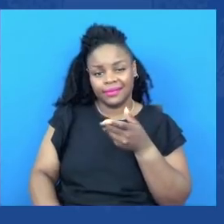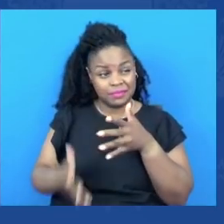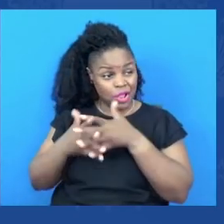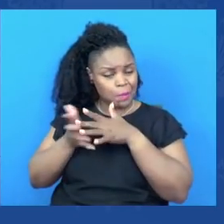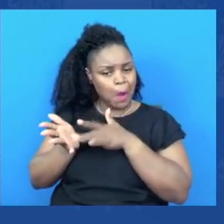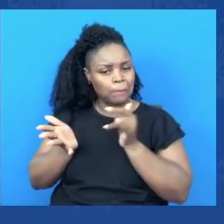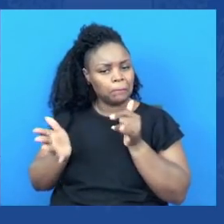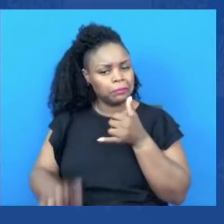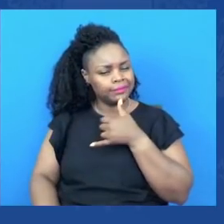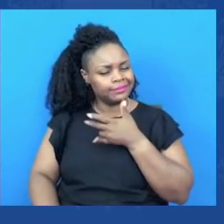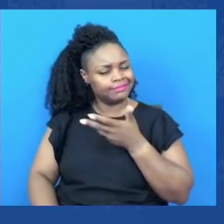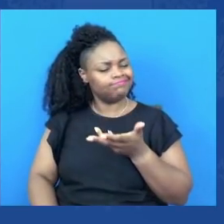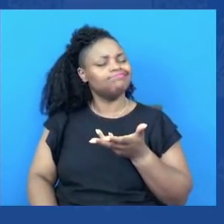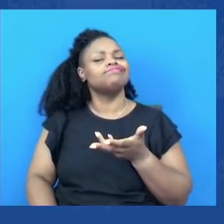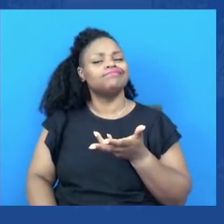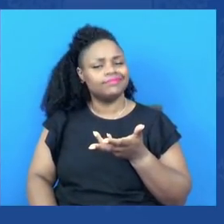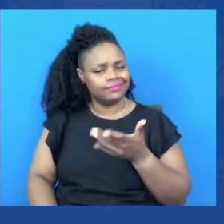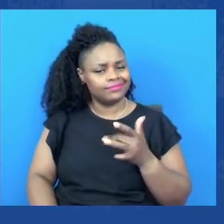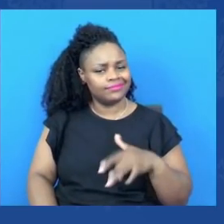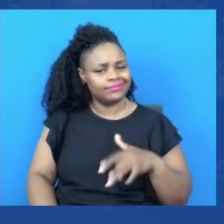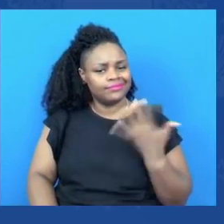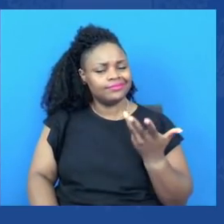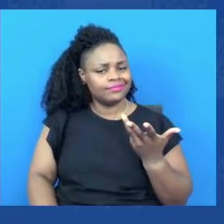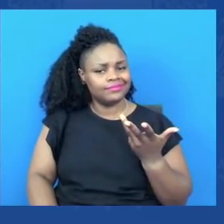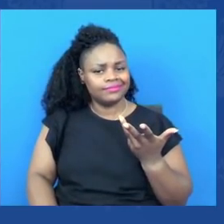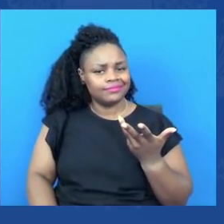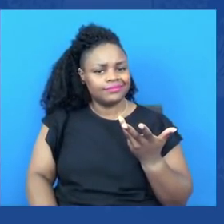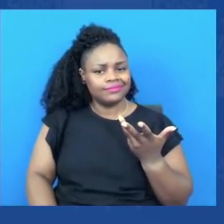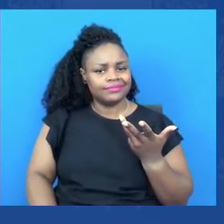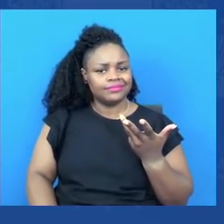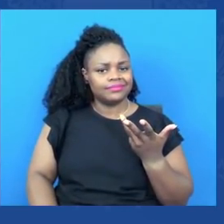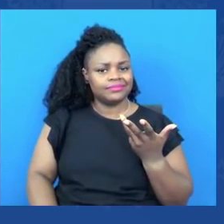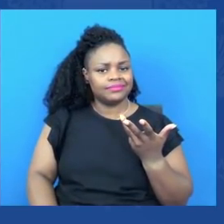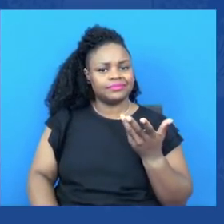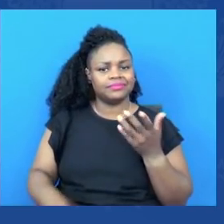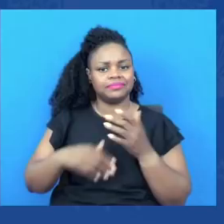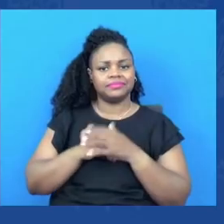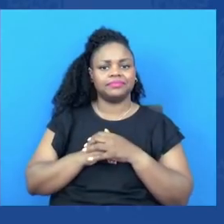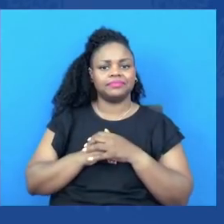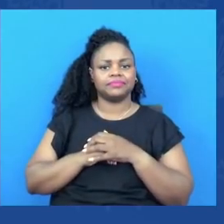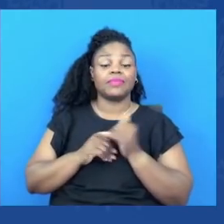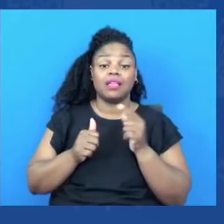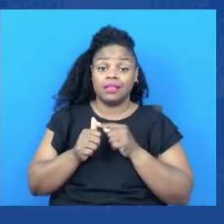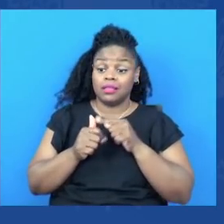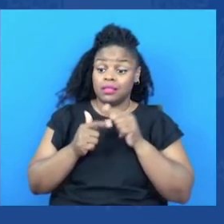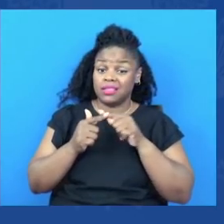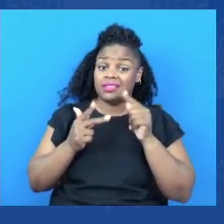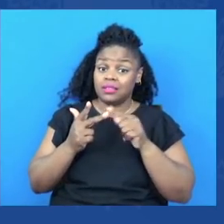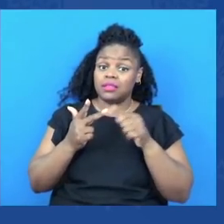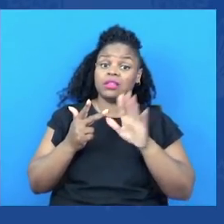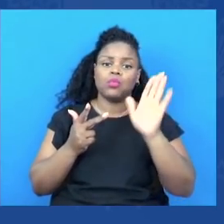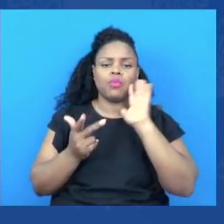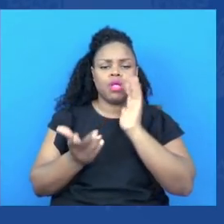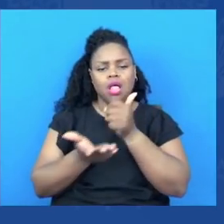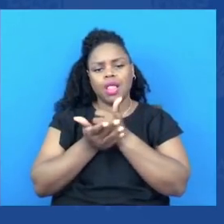These thing by themselves will be a great help. But to really solve the problem, we need Congress to act.